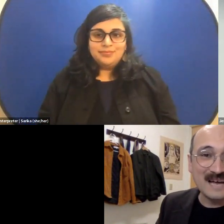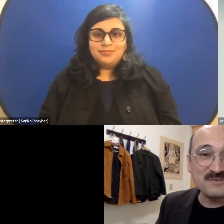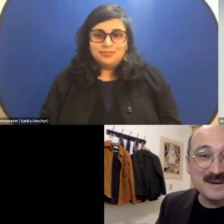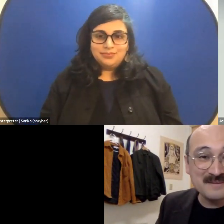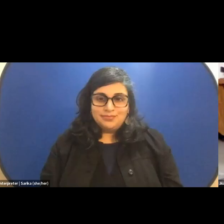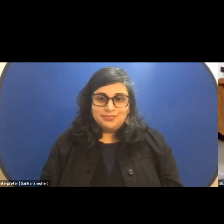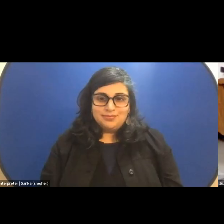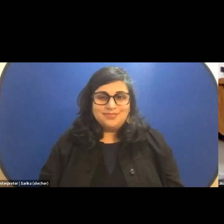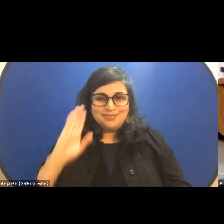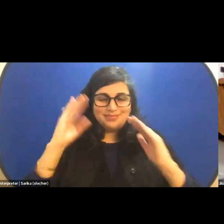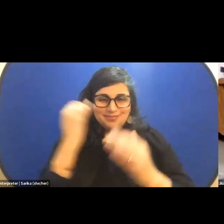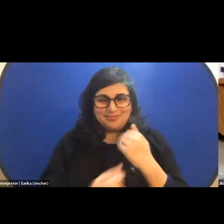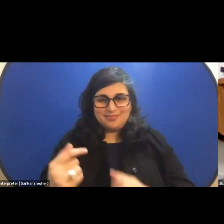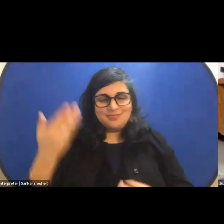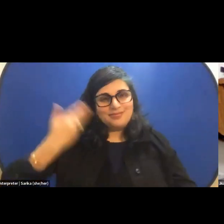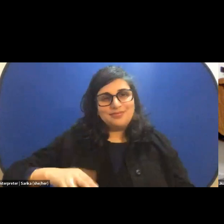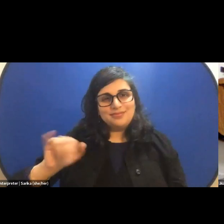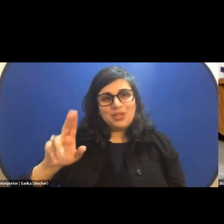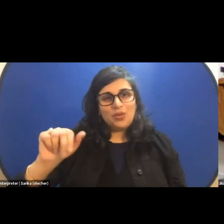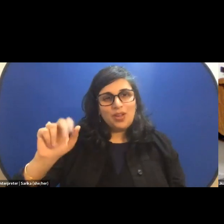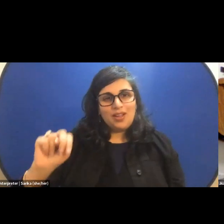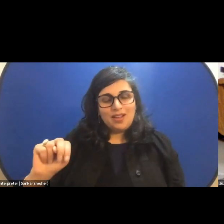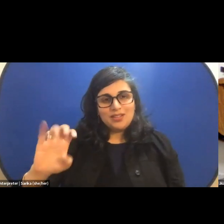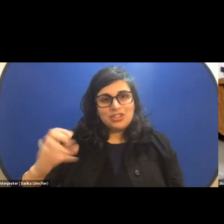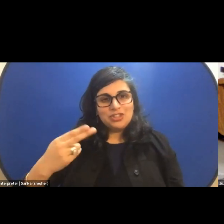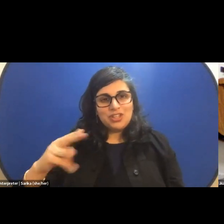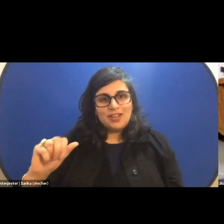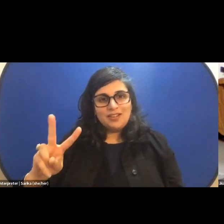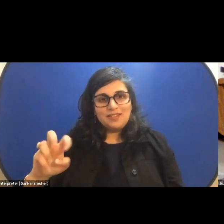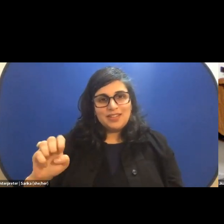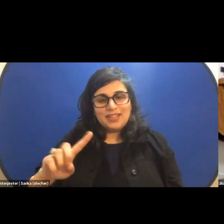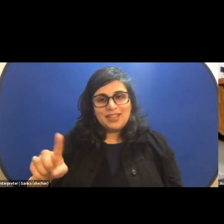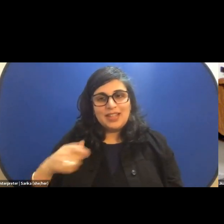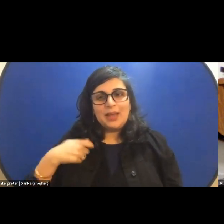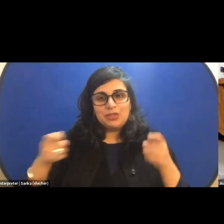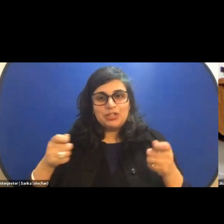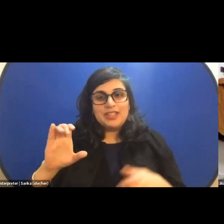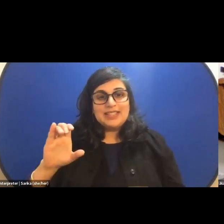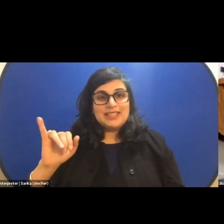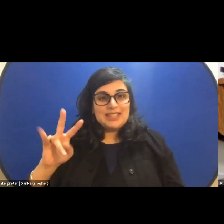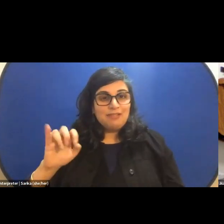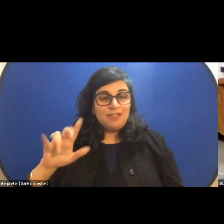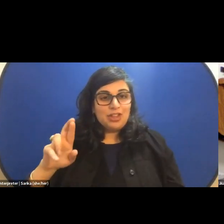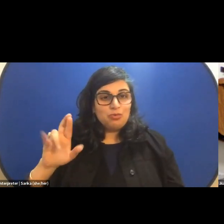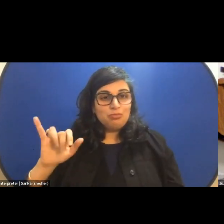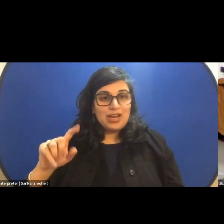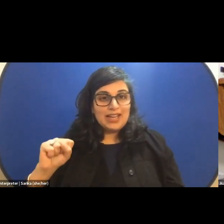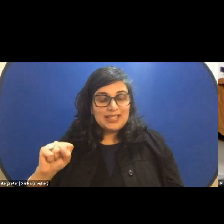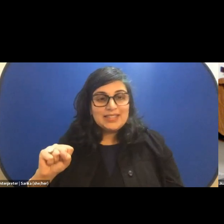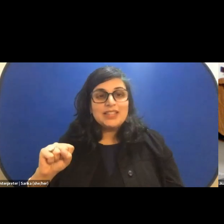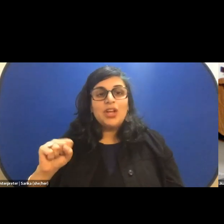other folk s will know where to go. Juan, the space is yours. >> Hi,